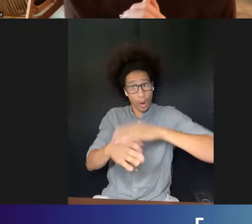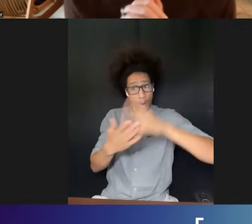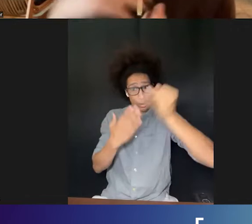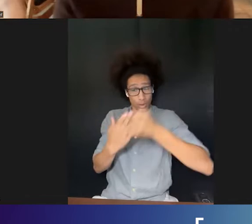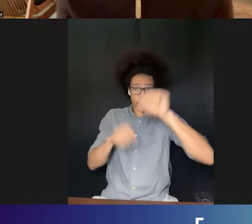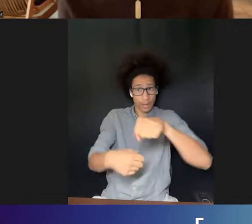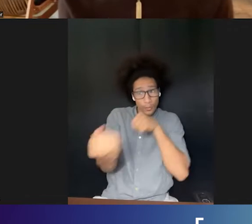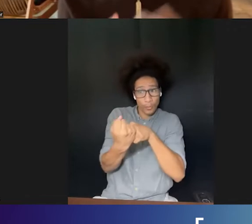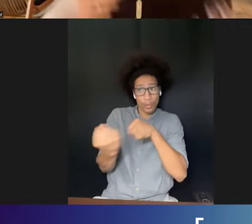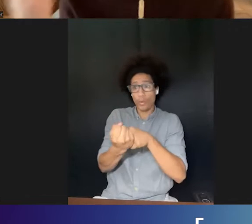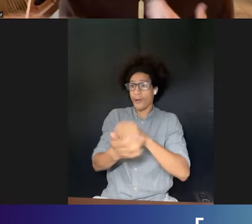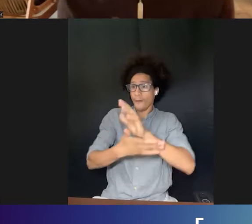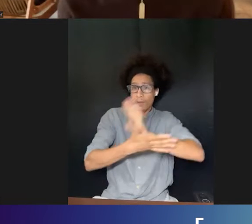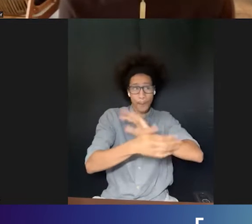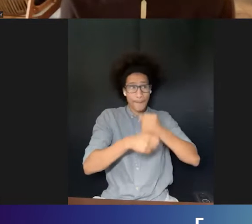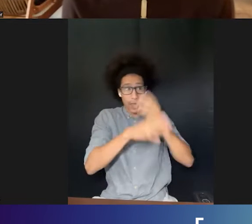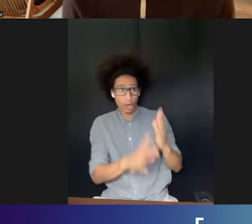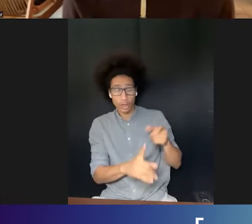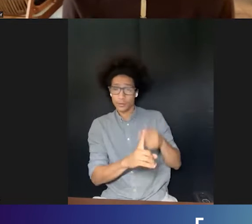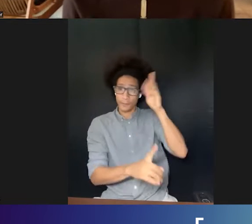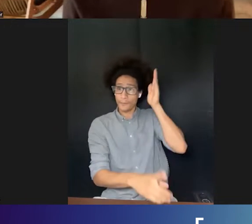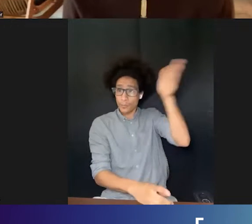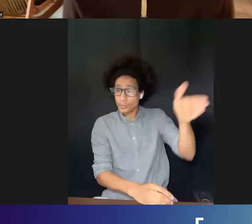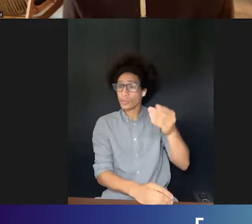filmmakers and future endeavors are making this a more sustainably viable career.